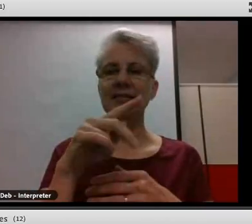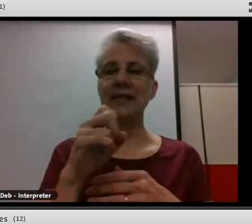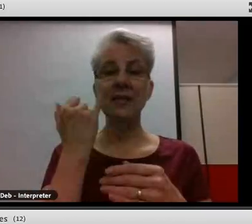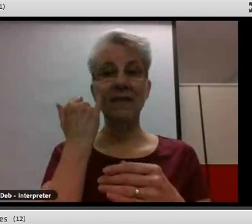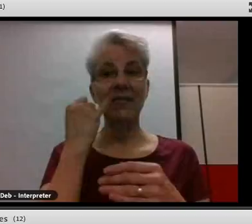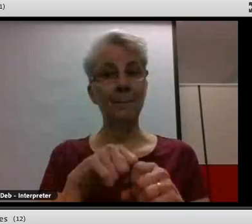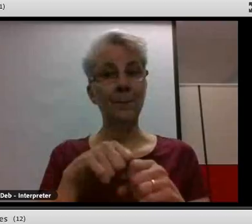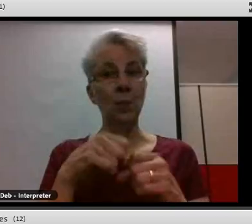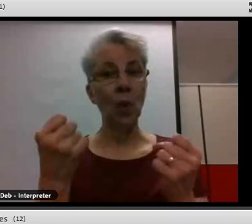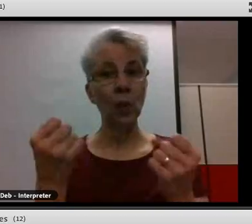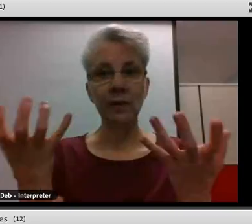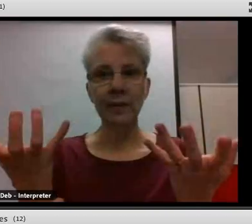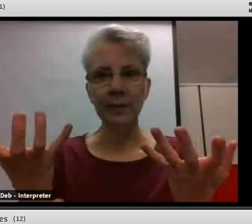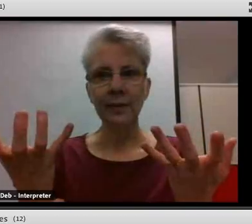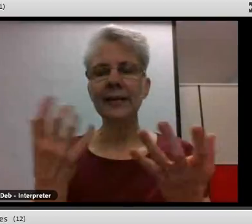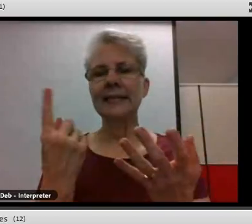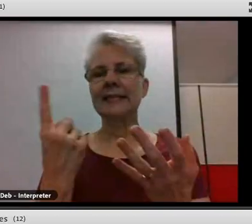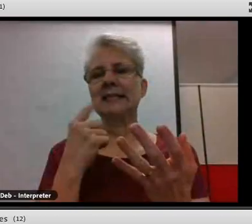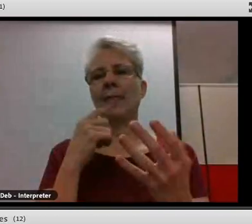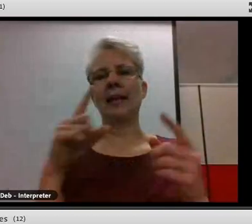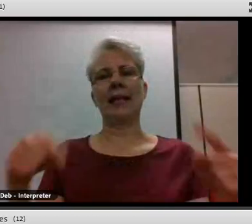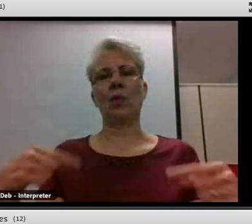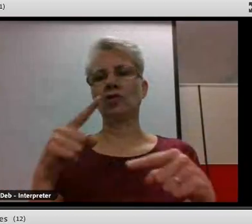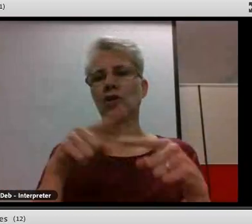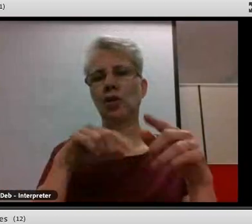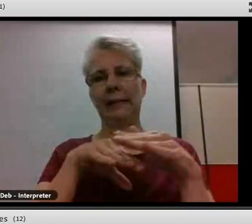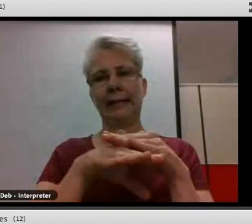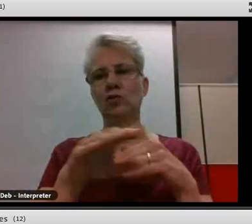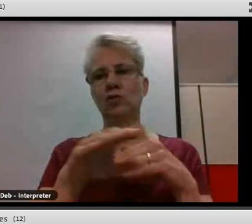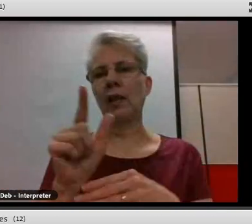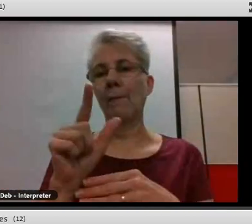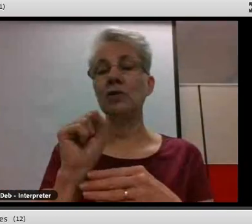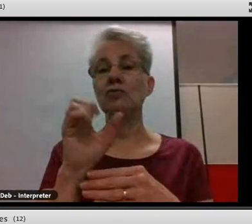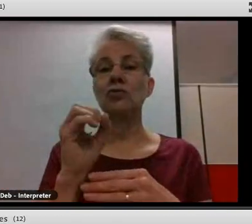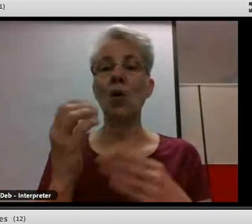waived late fines, extended reserve,